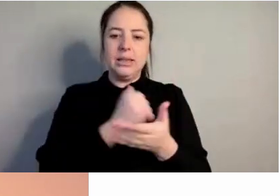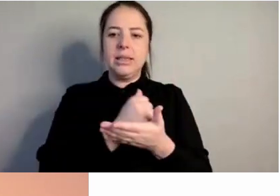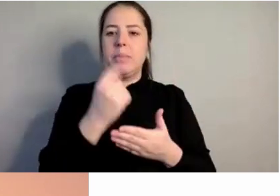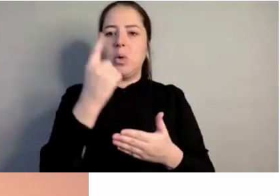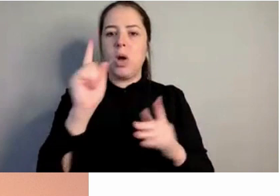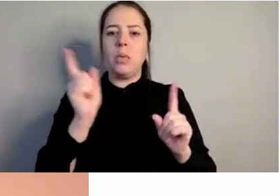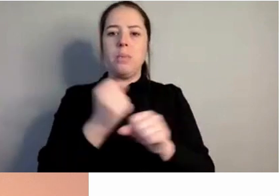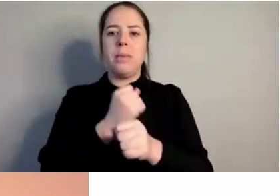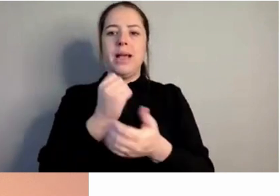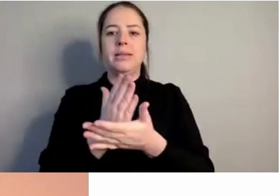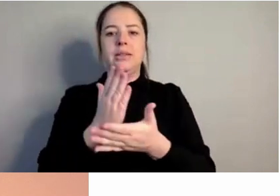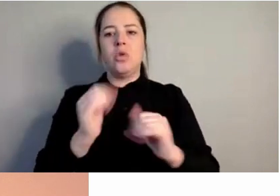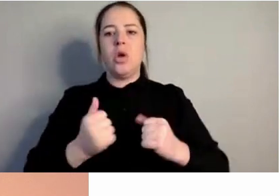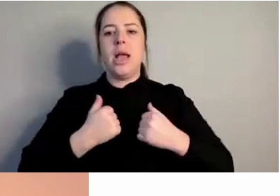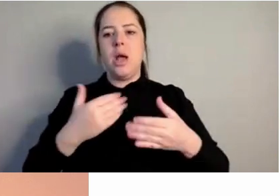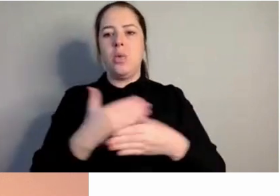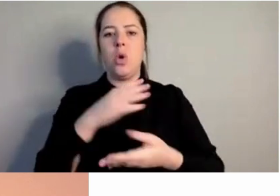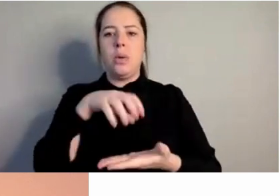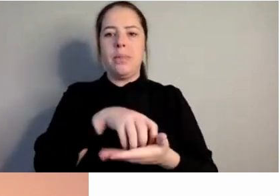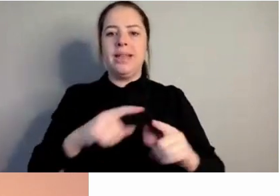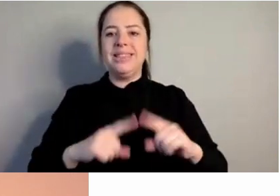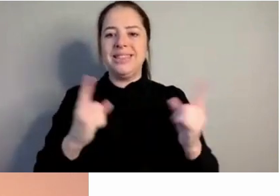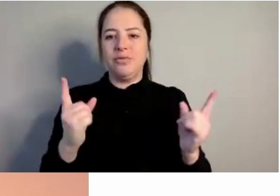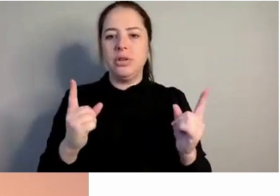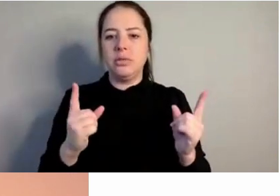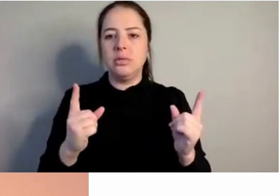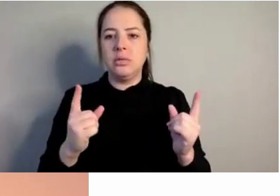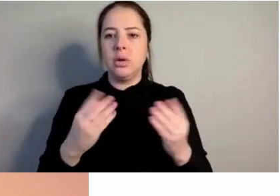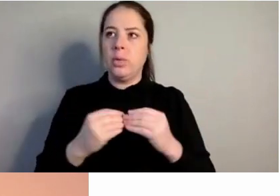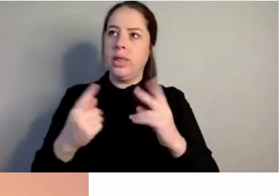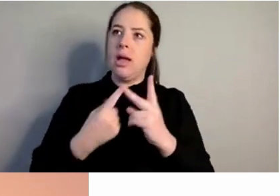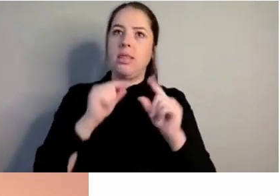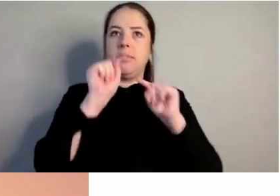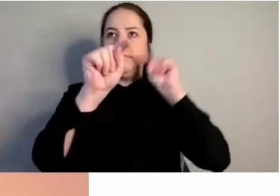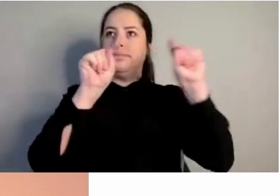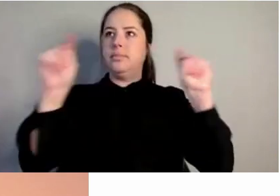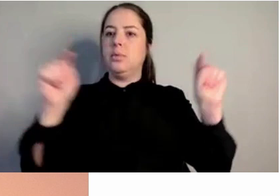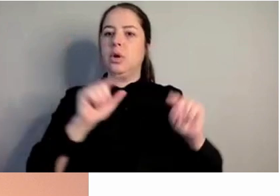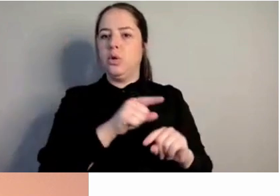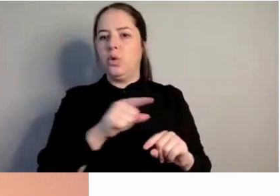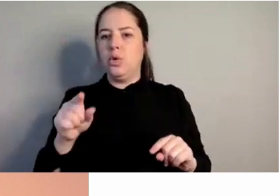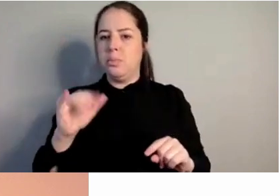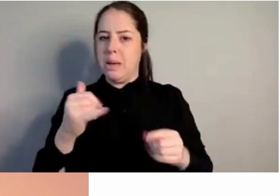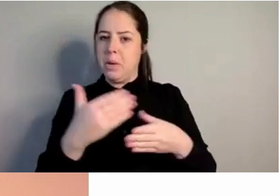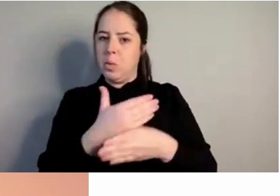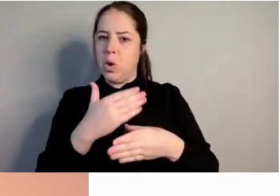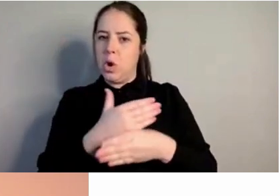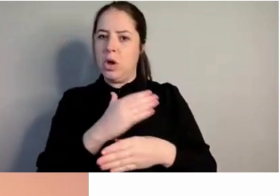It is what makes this institution different to innumerable other places that you might be, whether it's in a not-for-profit,